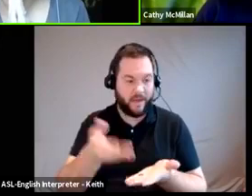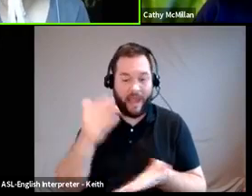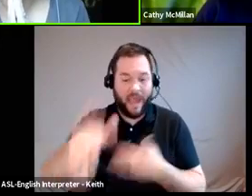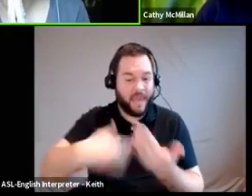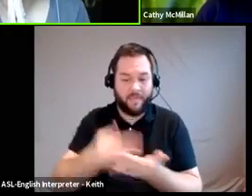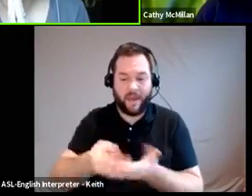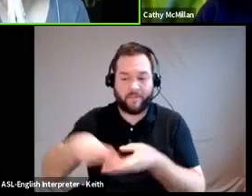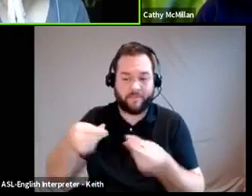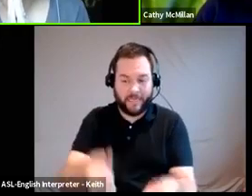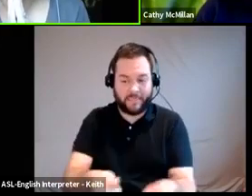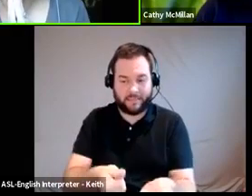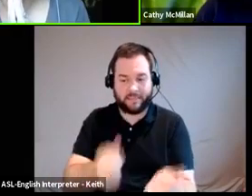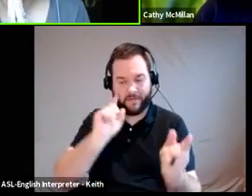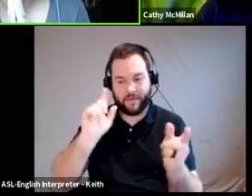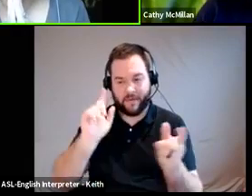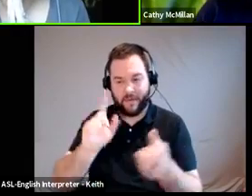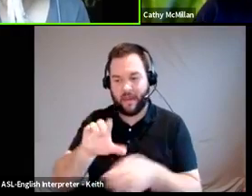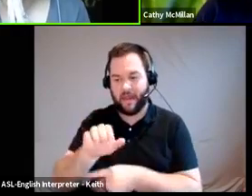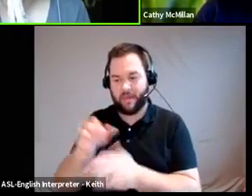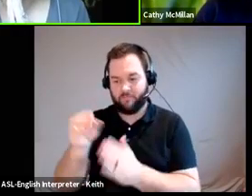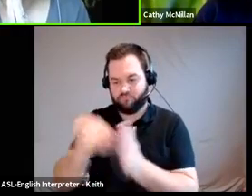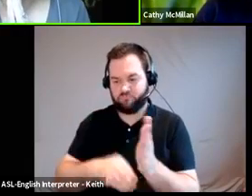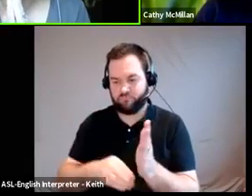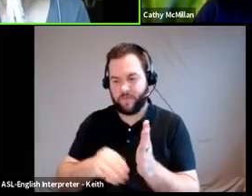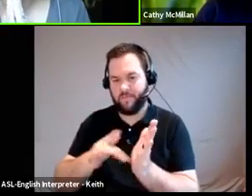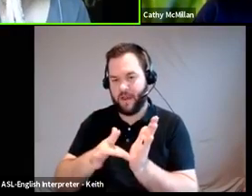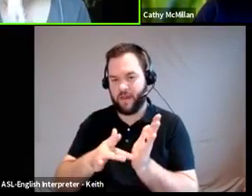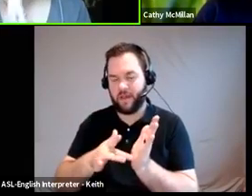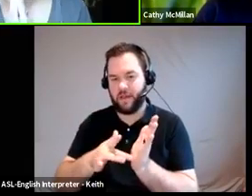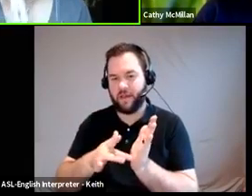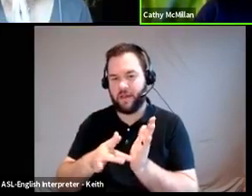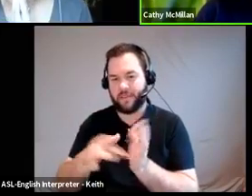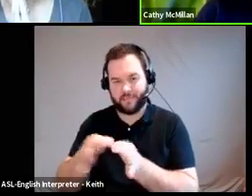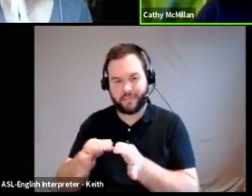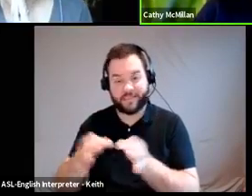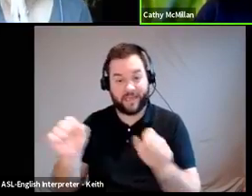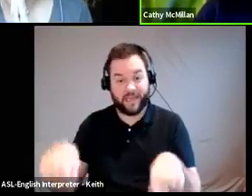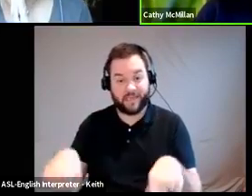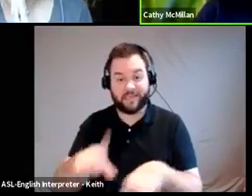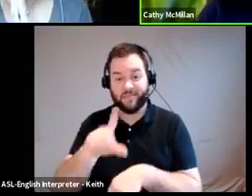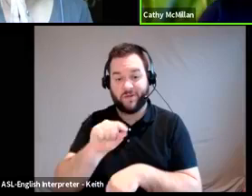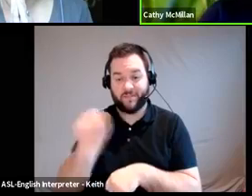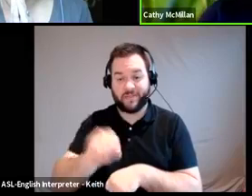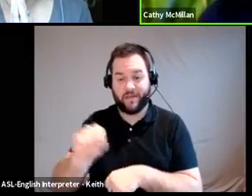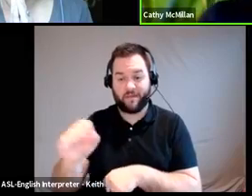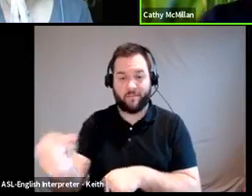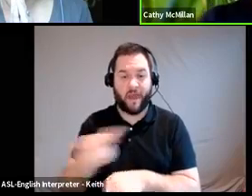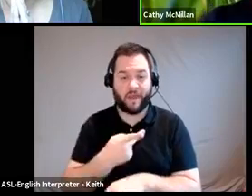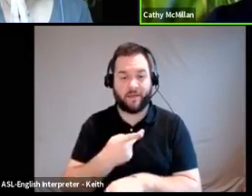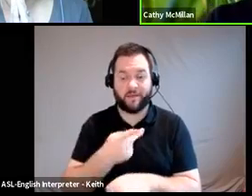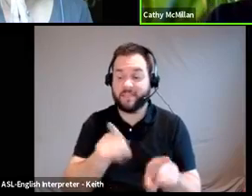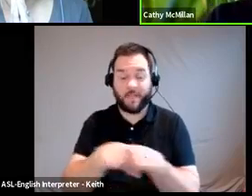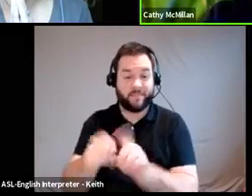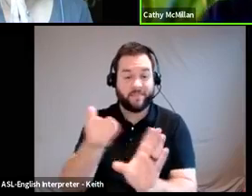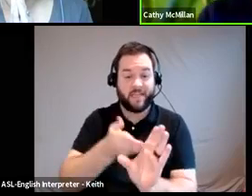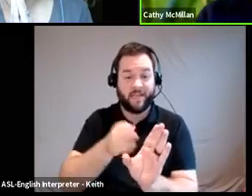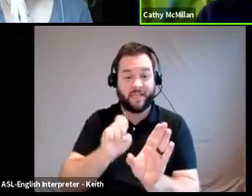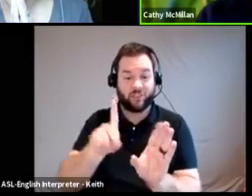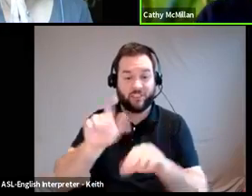for either one of them. claim claimed as medical as medical expense. e, and you get 24 e, and you get 20% back, even though